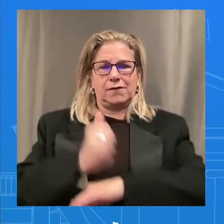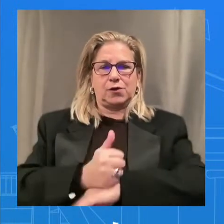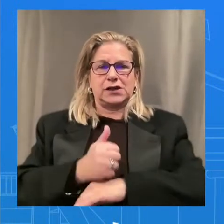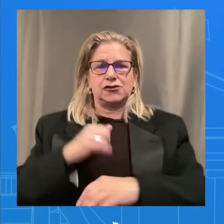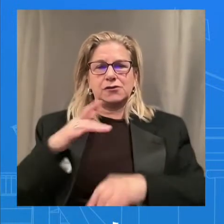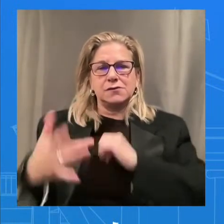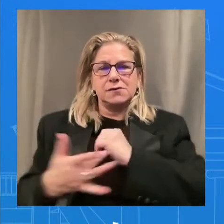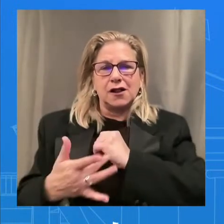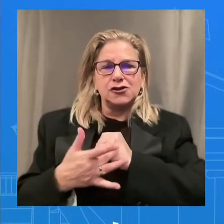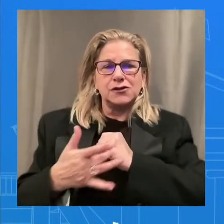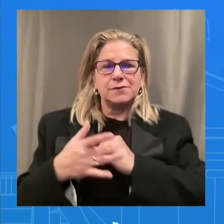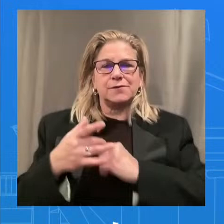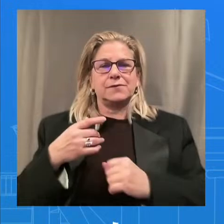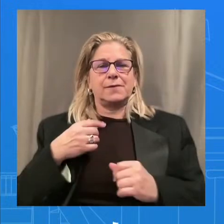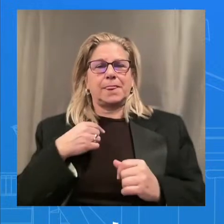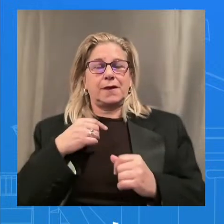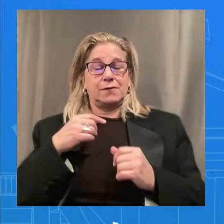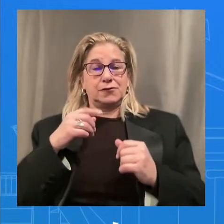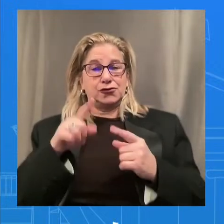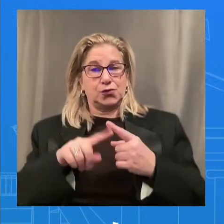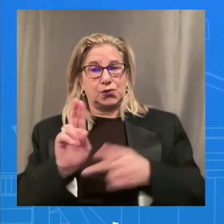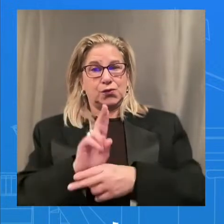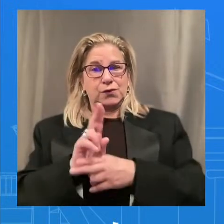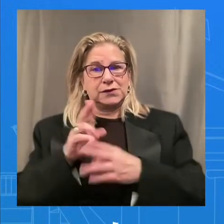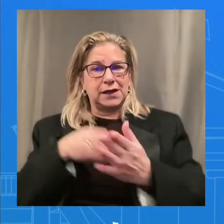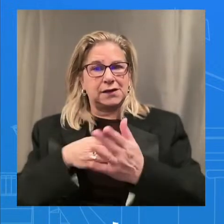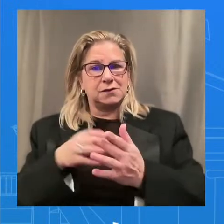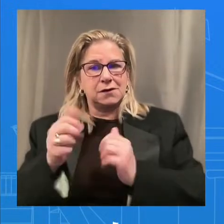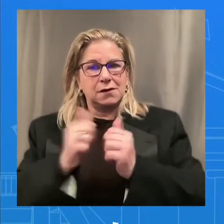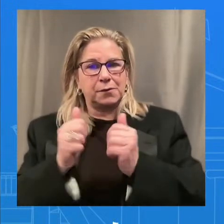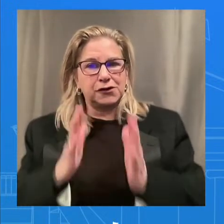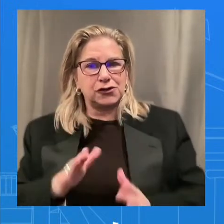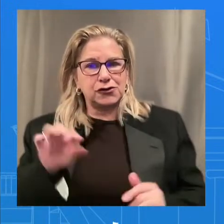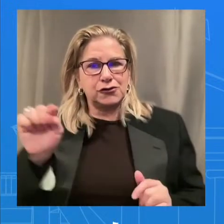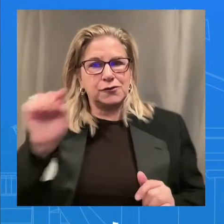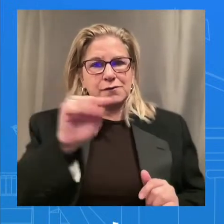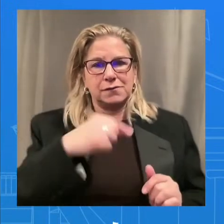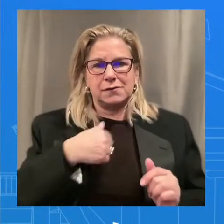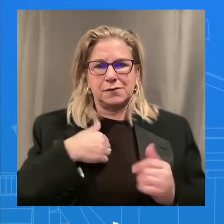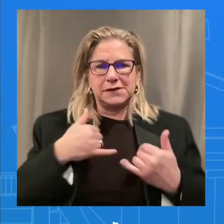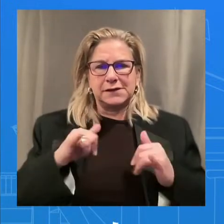to China’s Belt and Road. Suffice it to say, it’s been an action-packed four years.